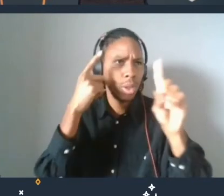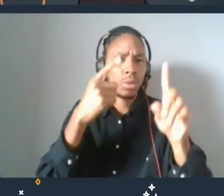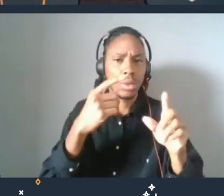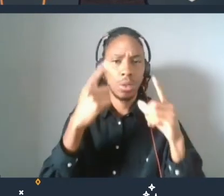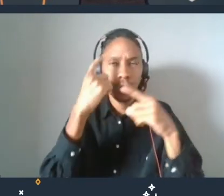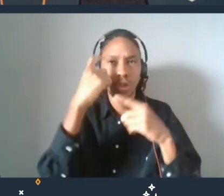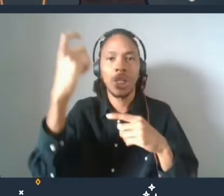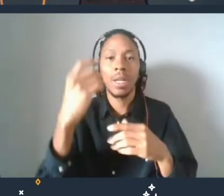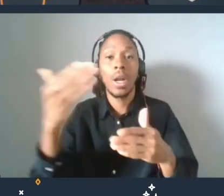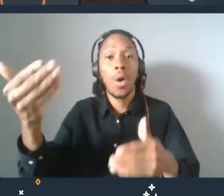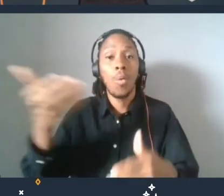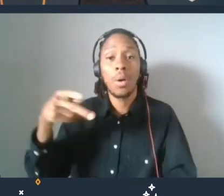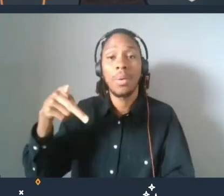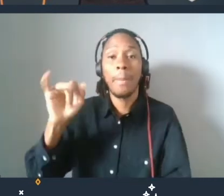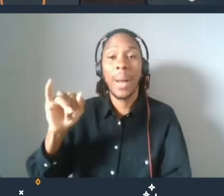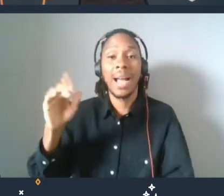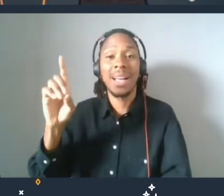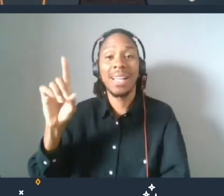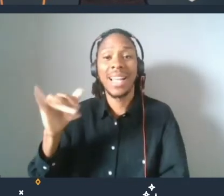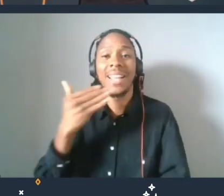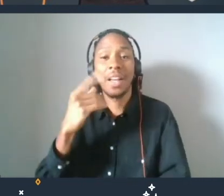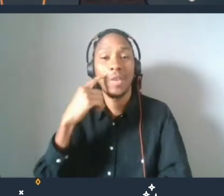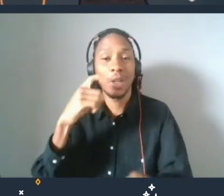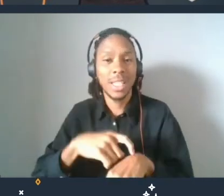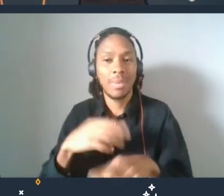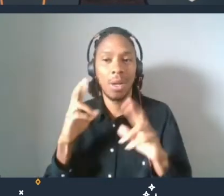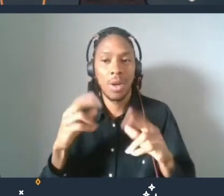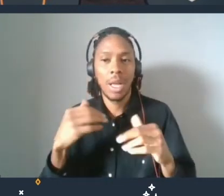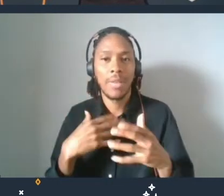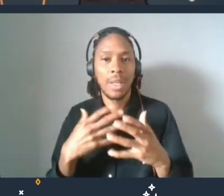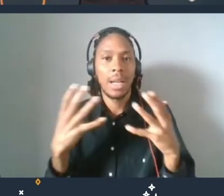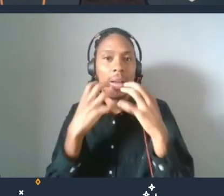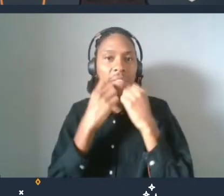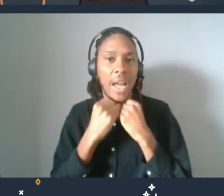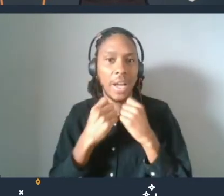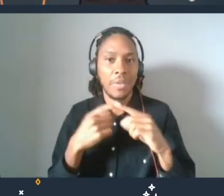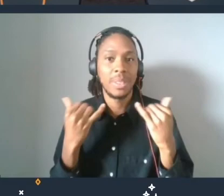thank you for your time, and I hope you get a lot of value out of today's sessions. Thanks.